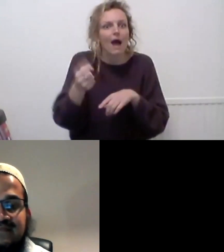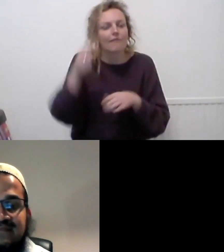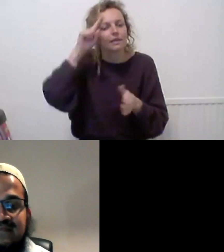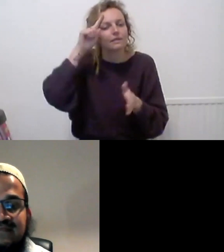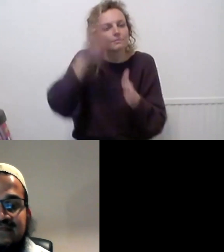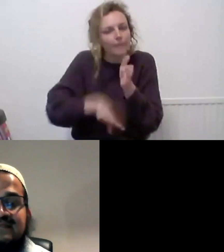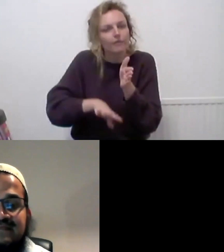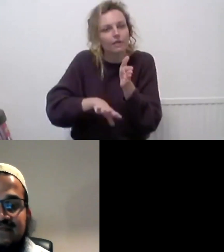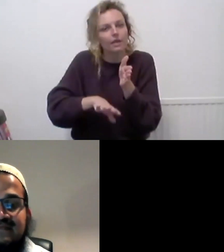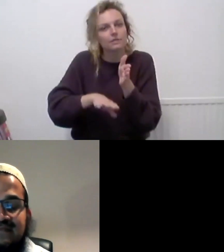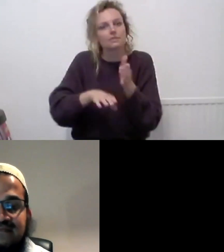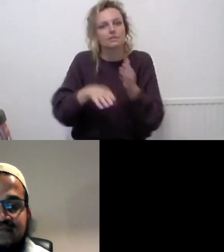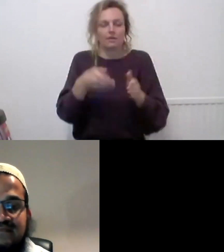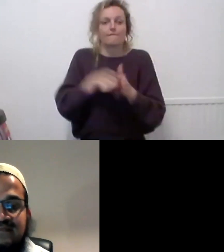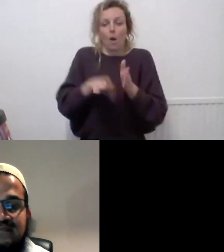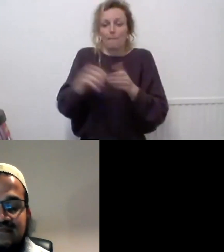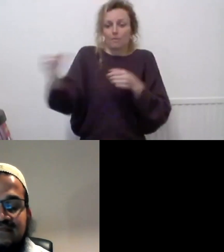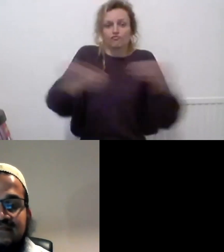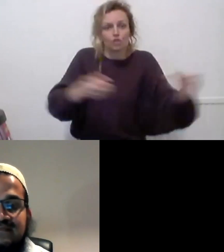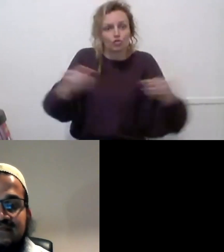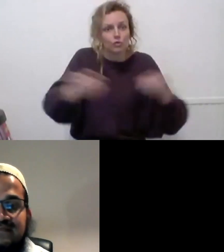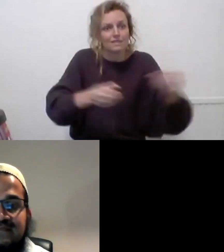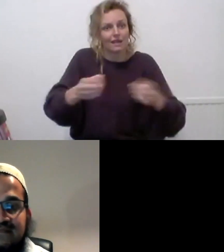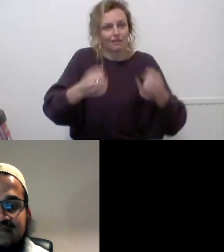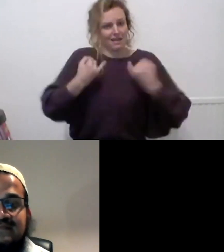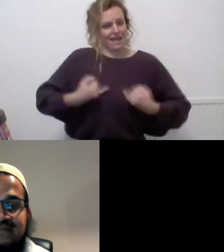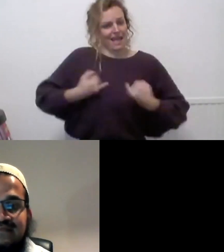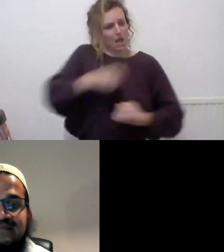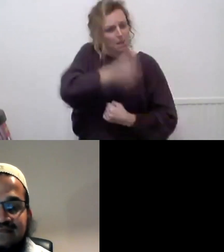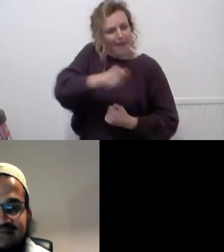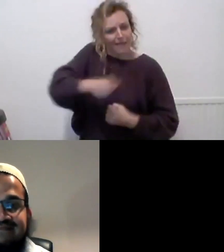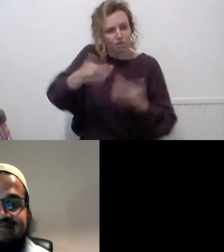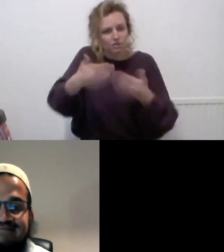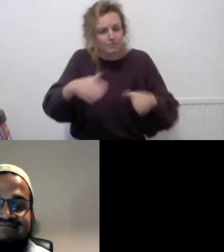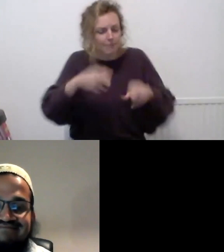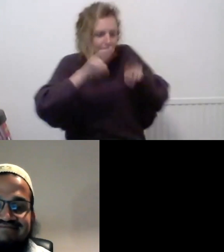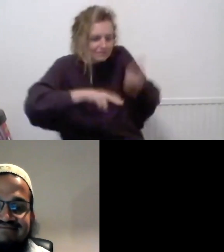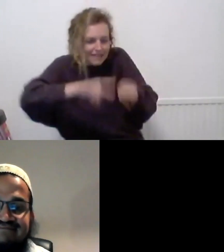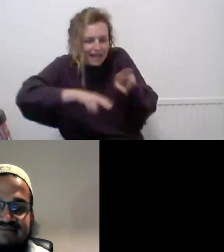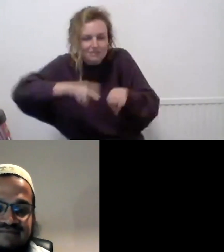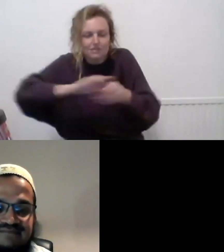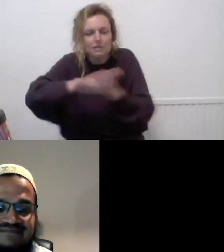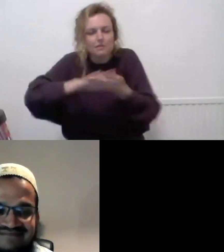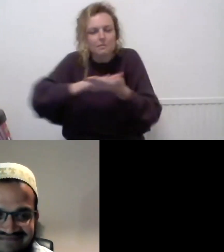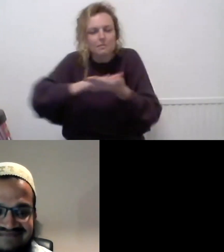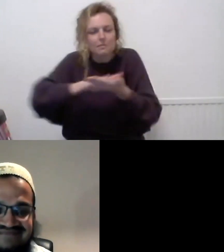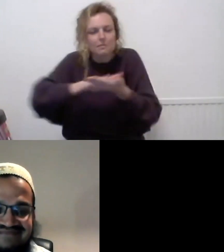to trials so that we can find out the best way to treat COVID disease. Thank you. That's Adam alley.